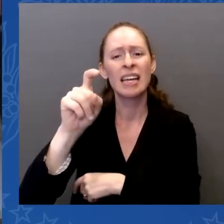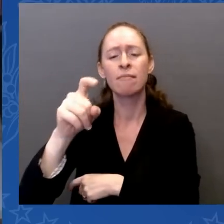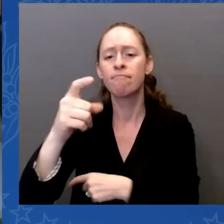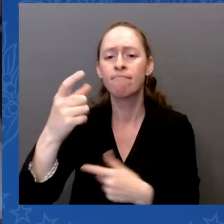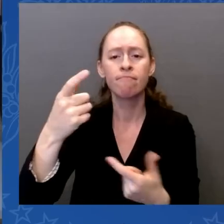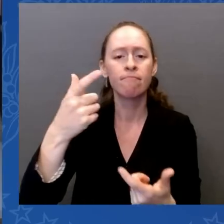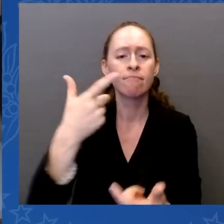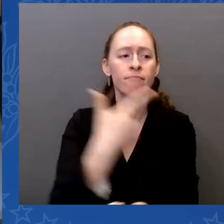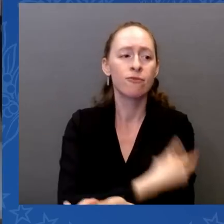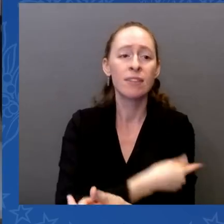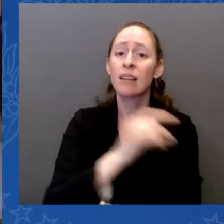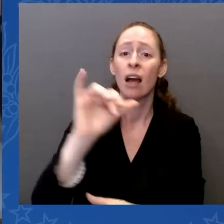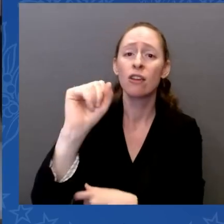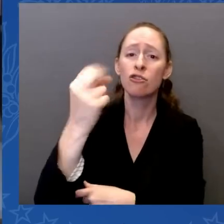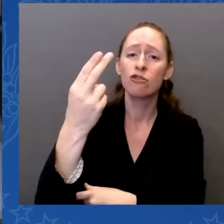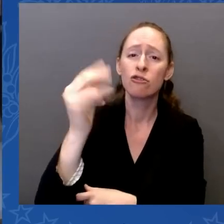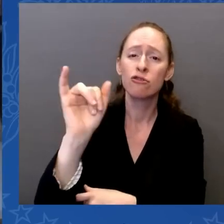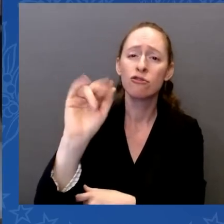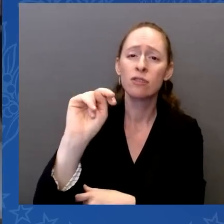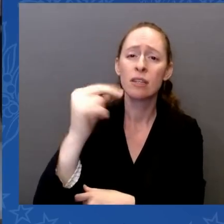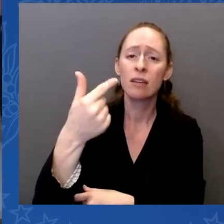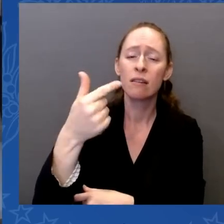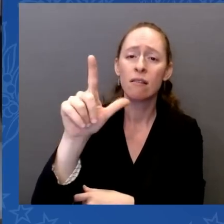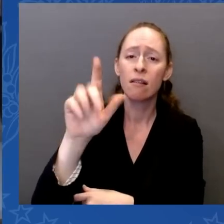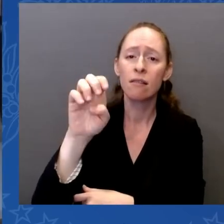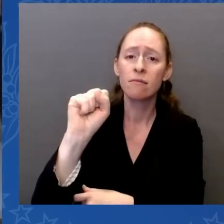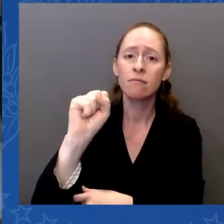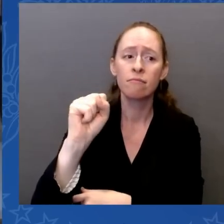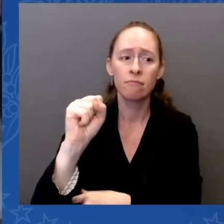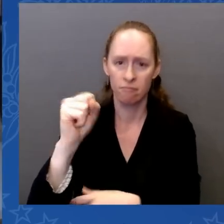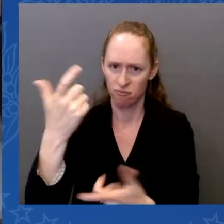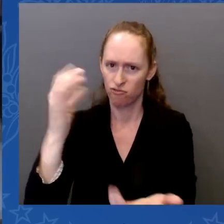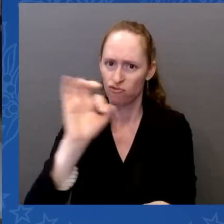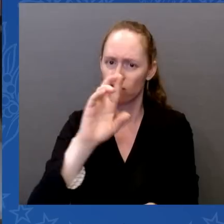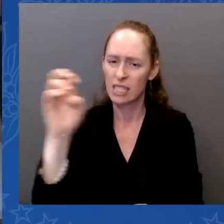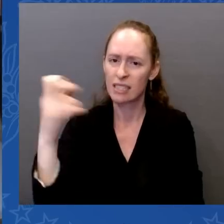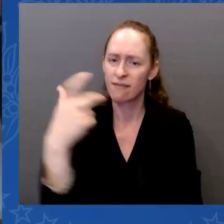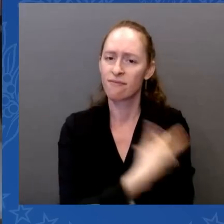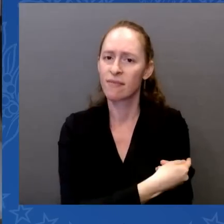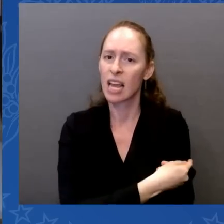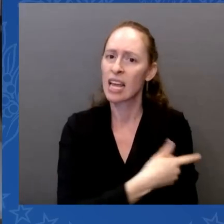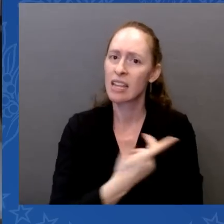most of the folks had to pay $100 for that shot. In some cases, $200 for that shot.